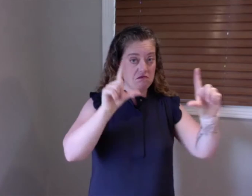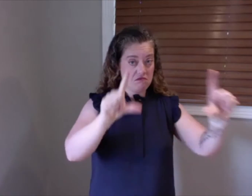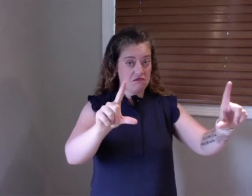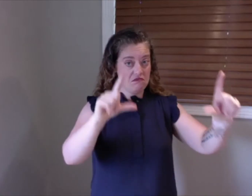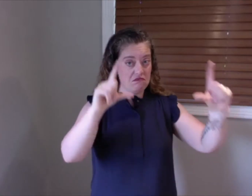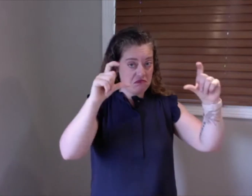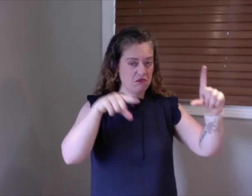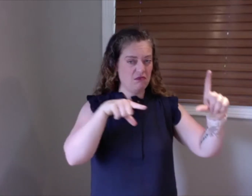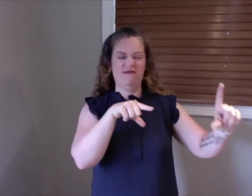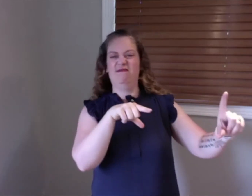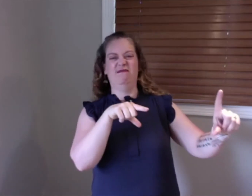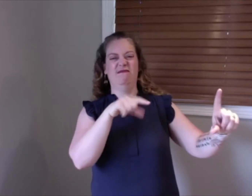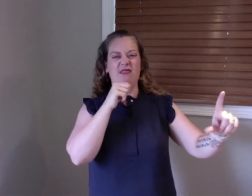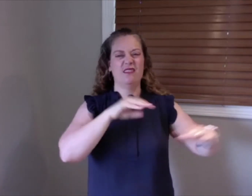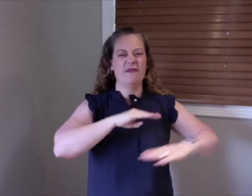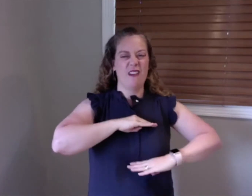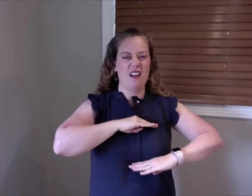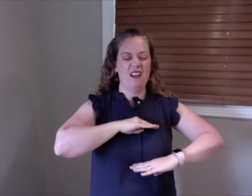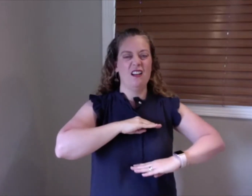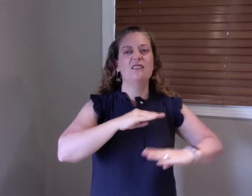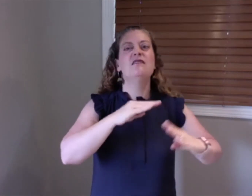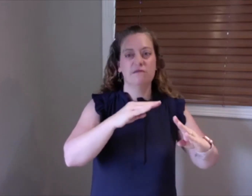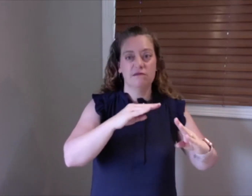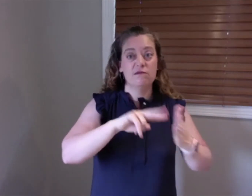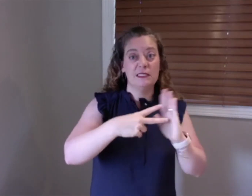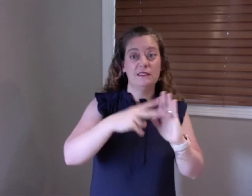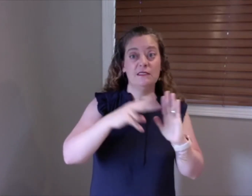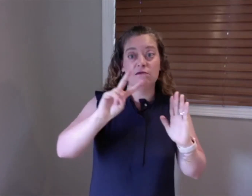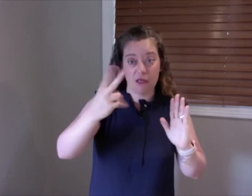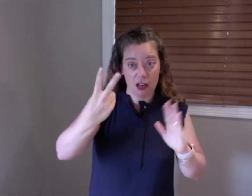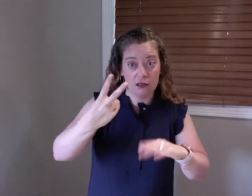finished product. I took a photo of it and realized I was not satisfied with it